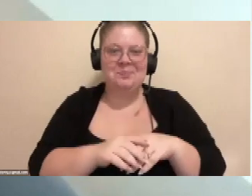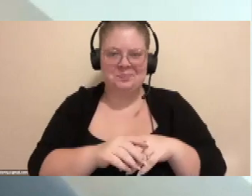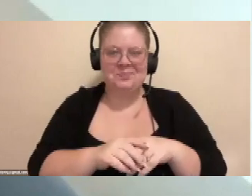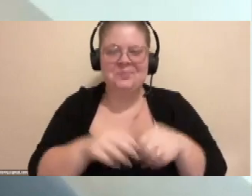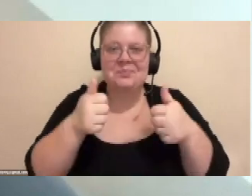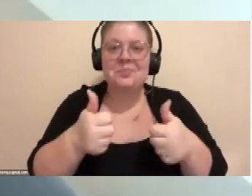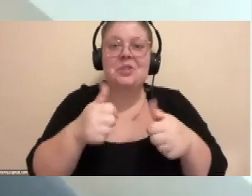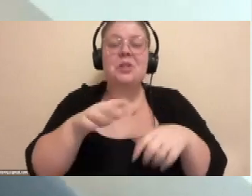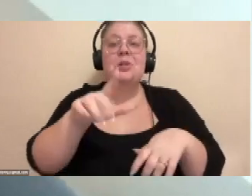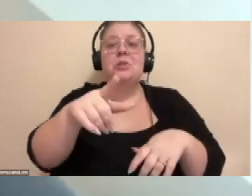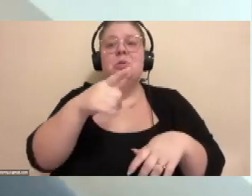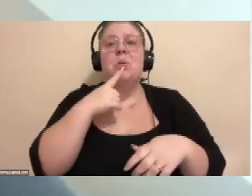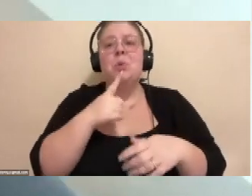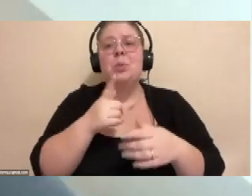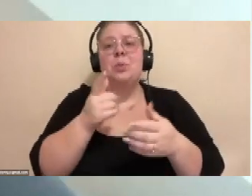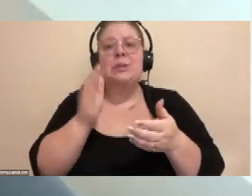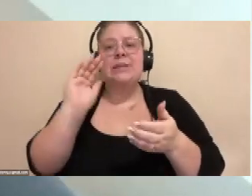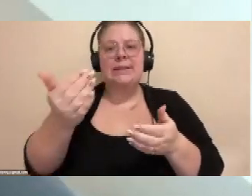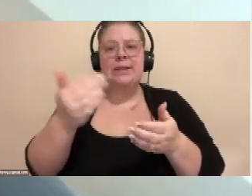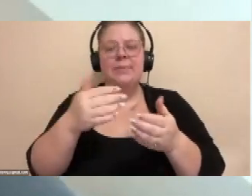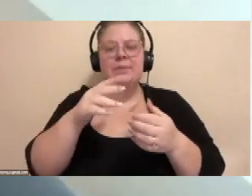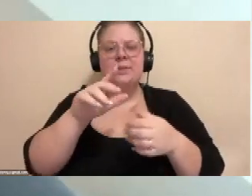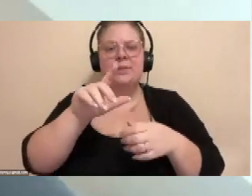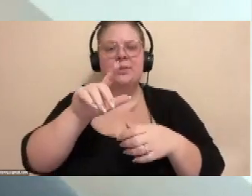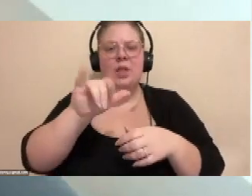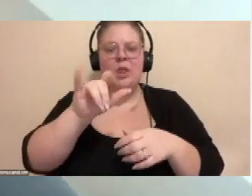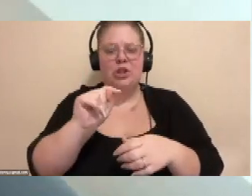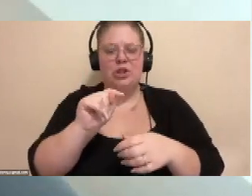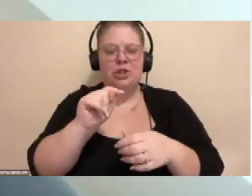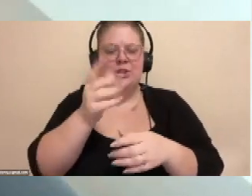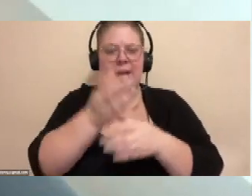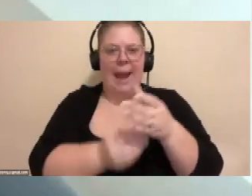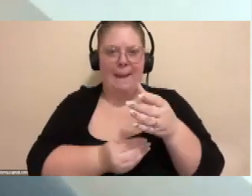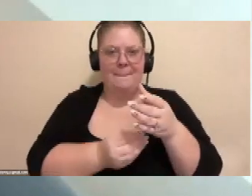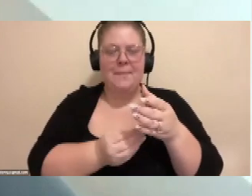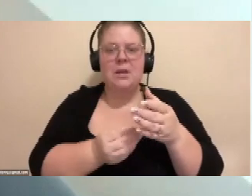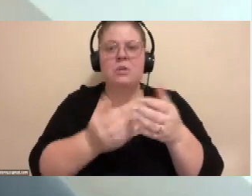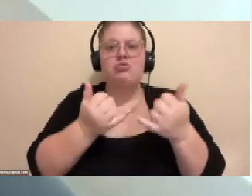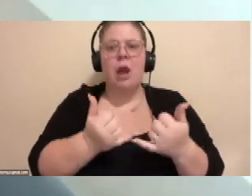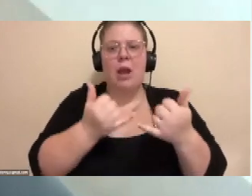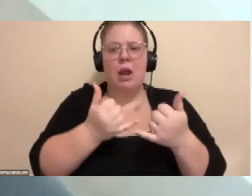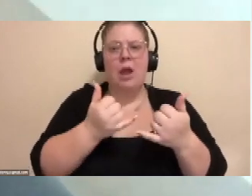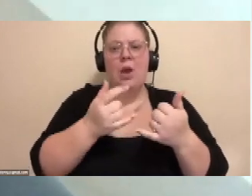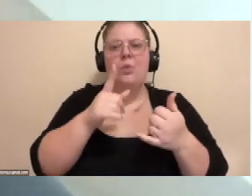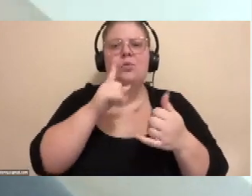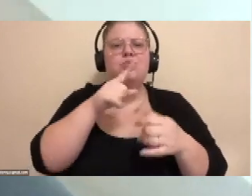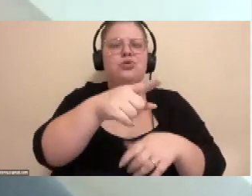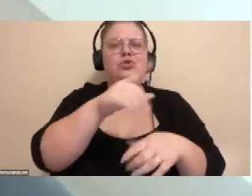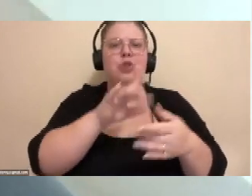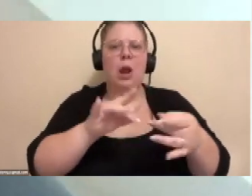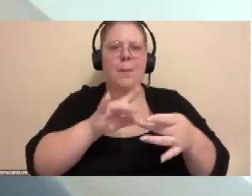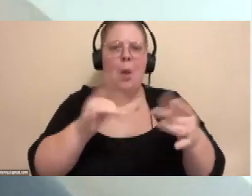the literature that we really have not built out a clear understanding as to on